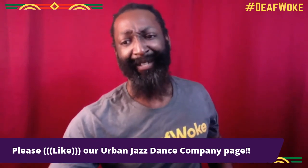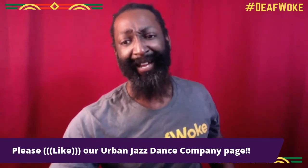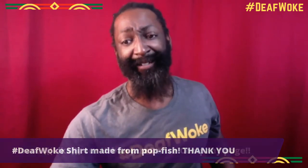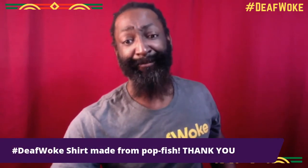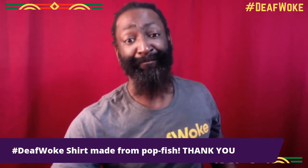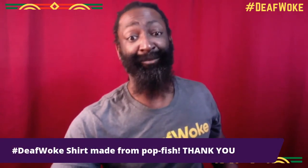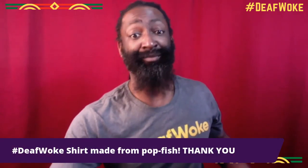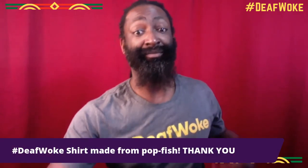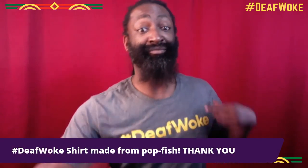like and subscribe